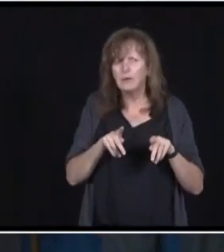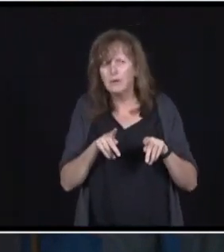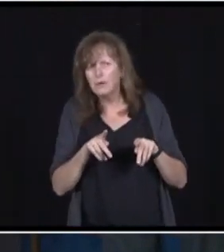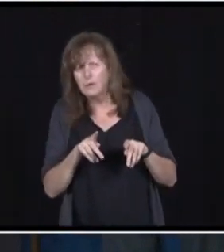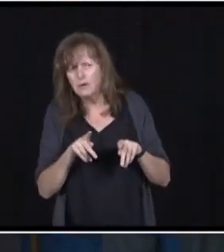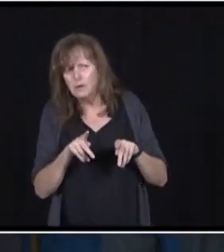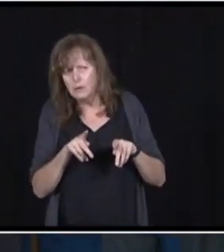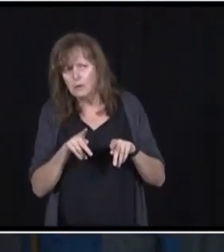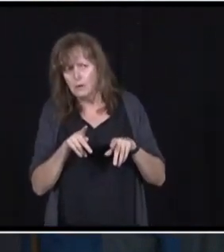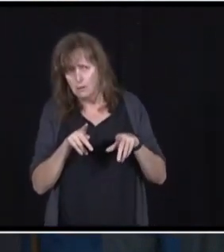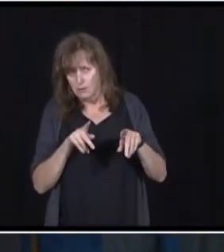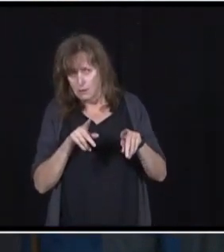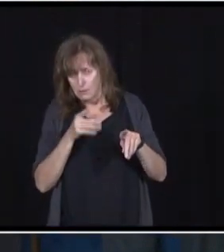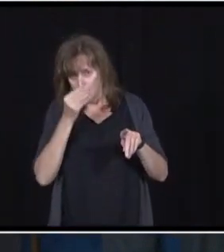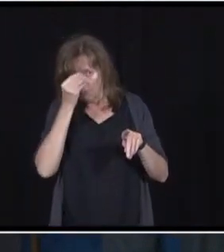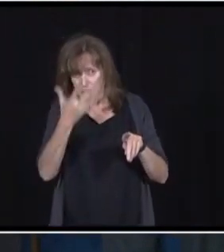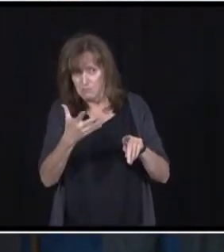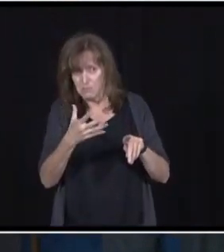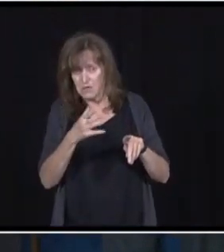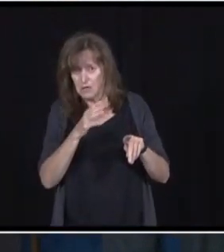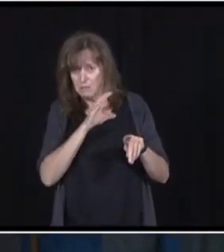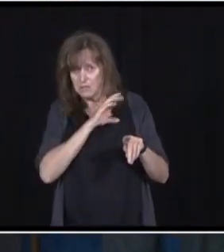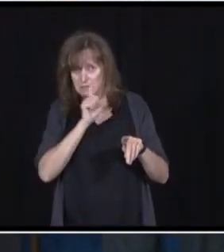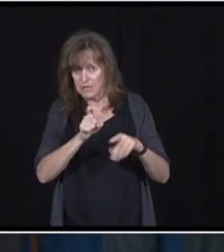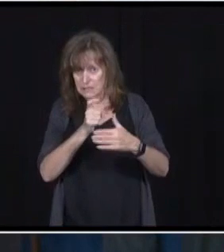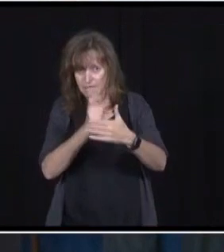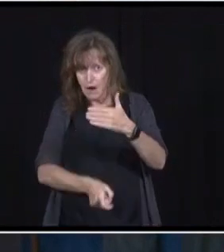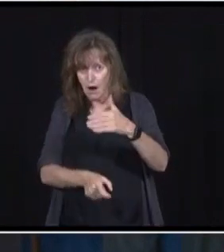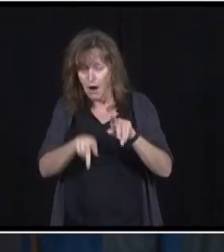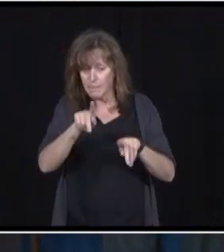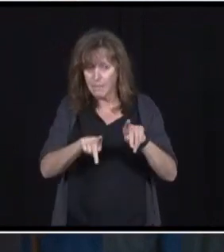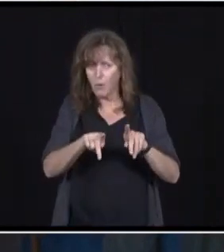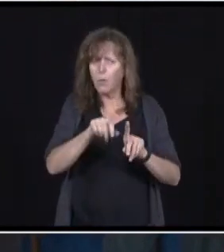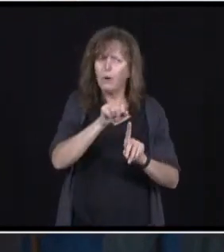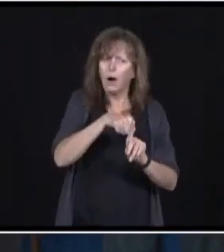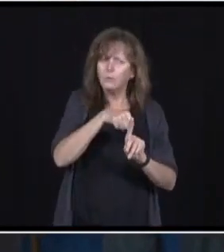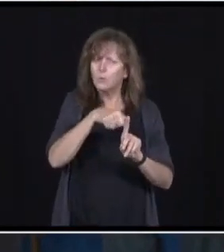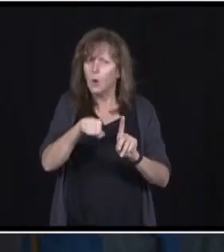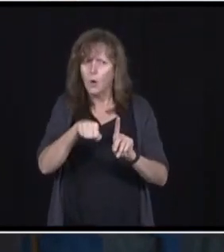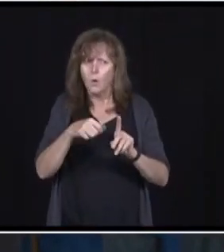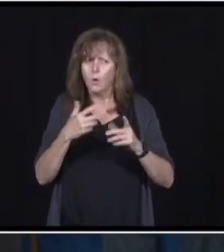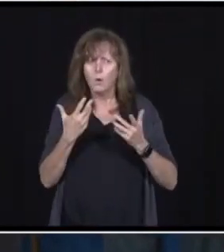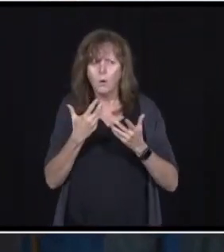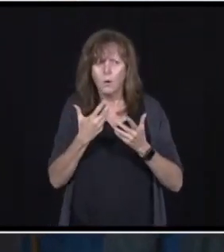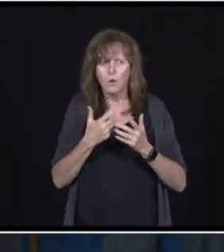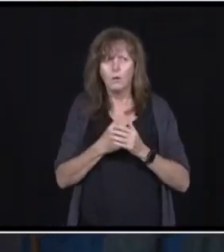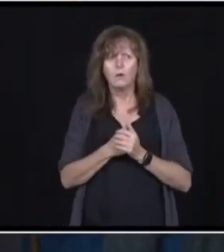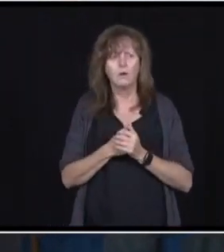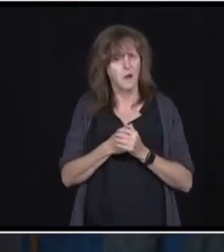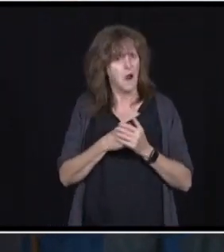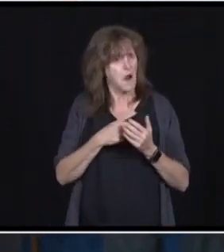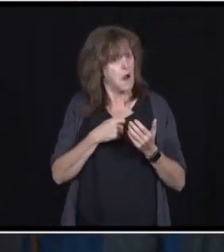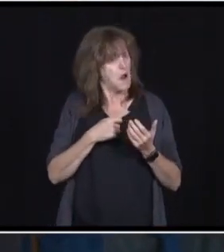As a premier had noted. So, quite different as you said, it is apples and oranges in the comparison.